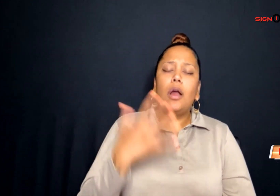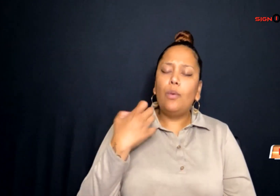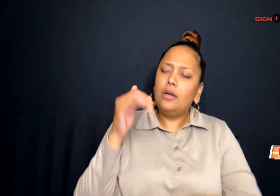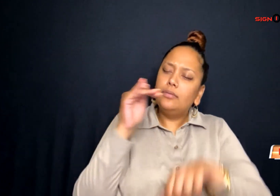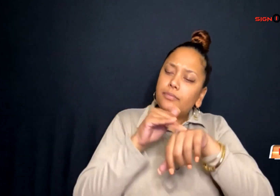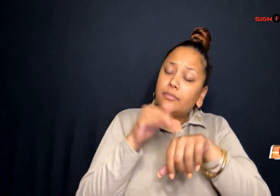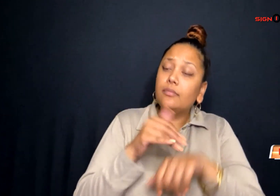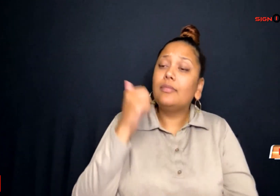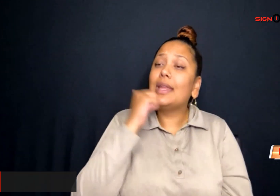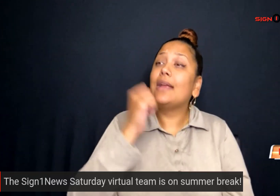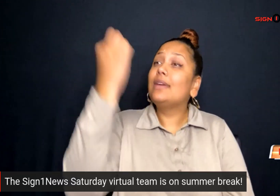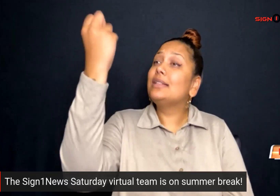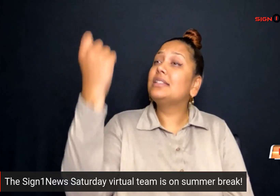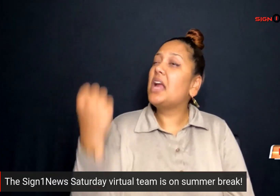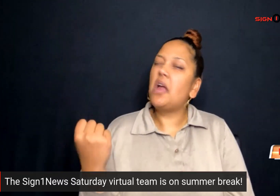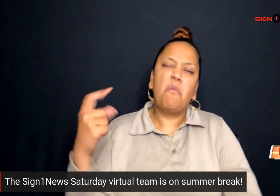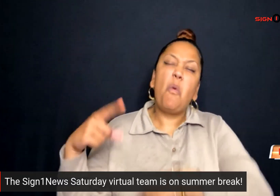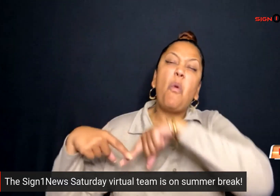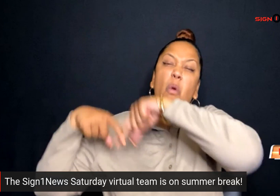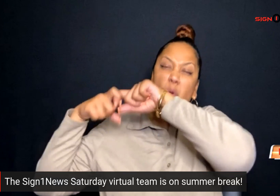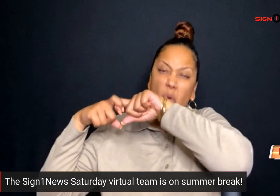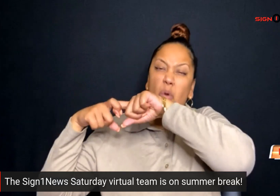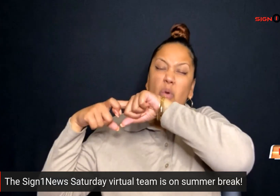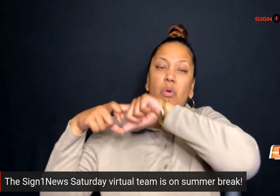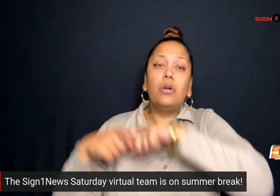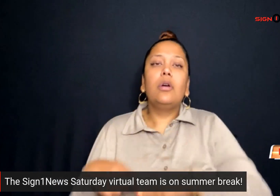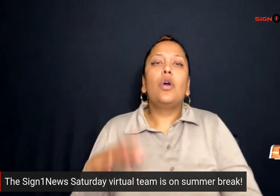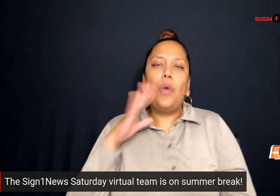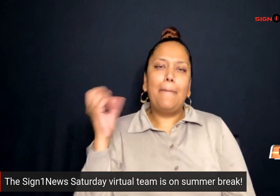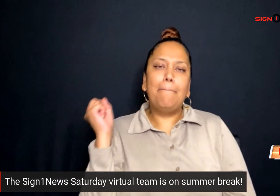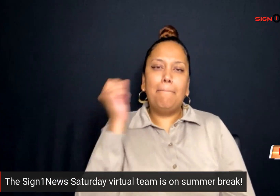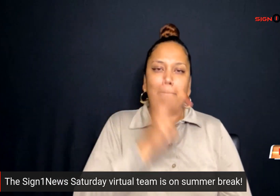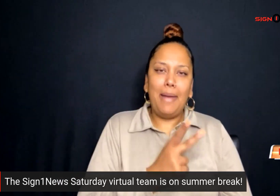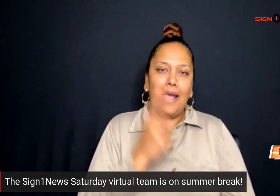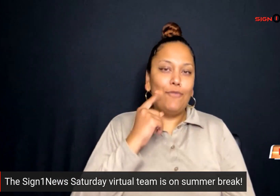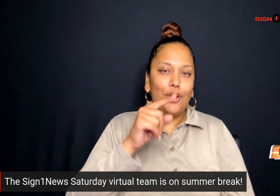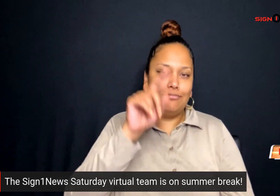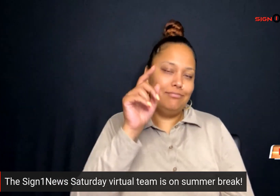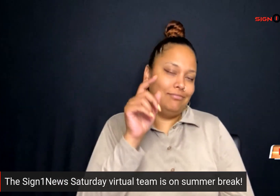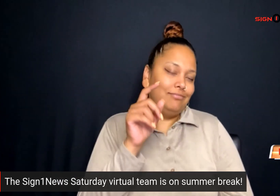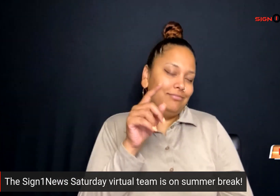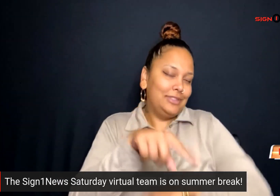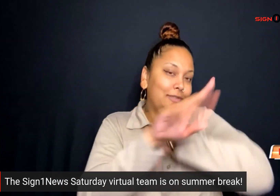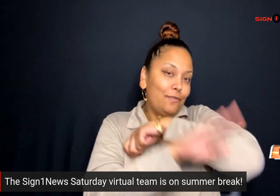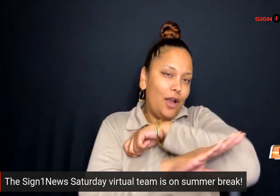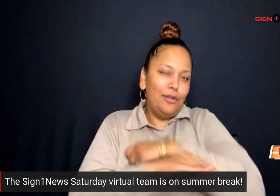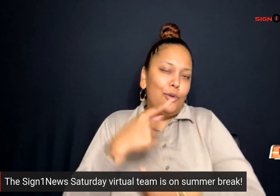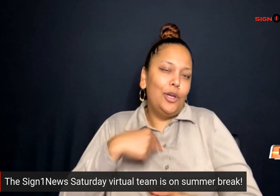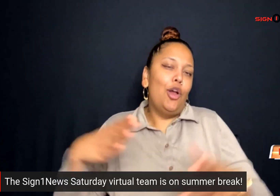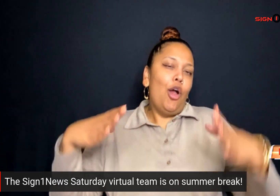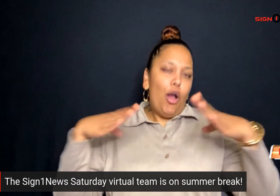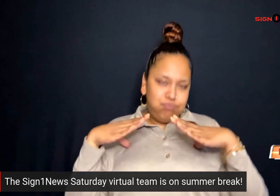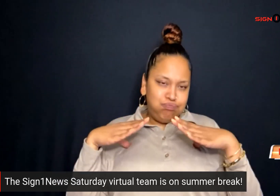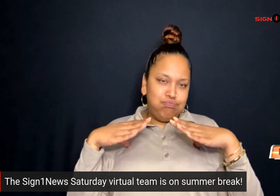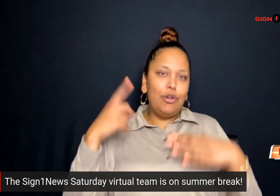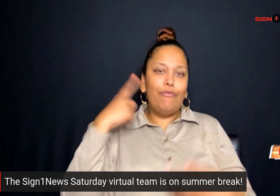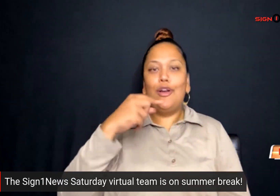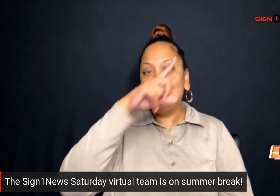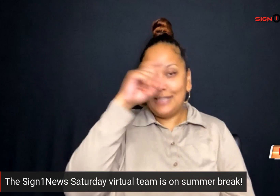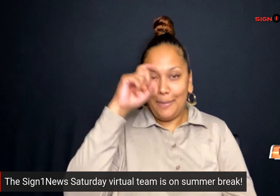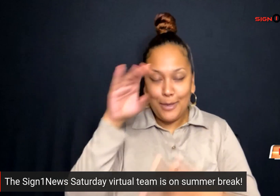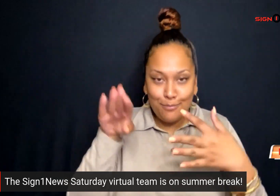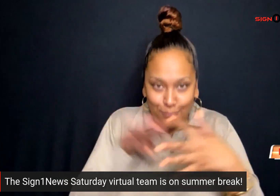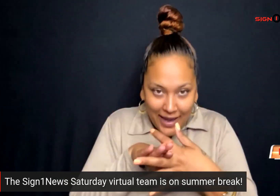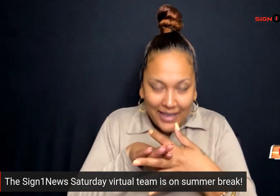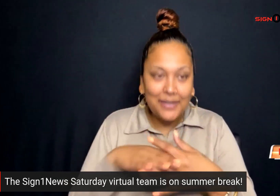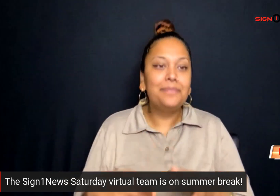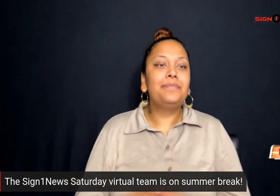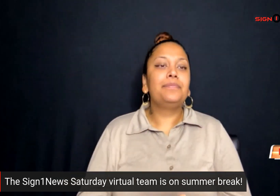through Friday and a reminder the Sign1News Saturday virtual team is taking a break for